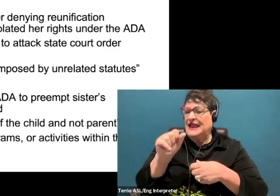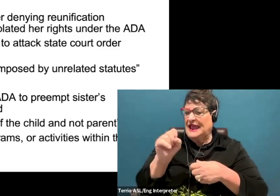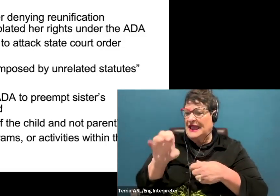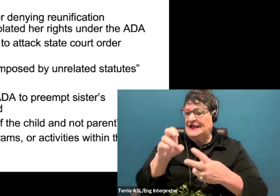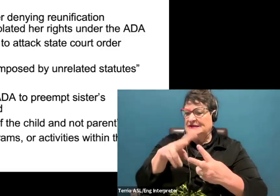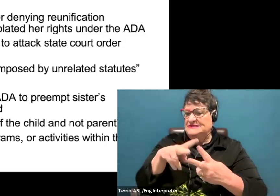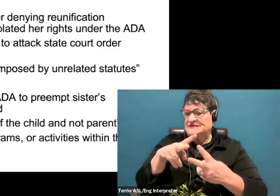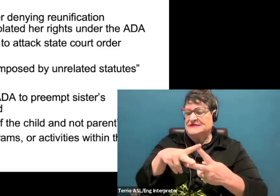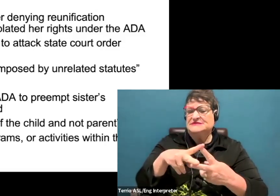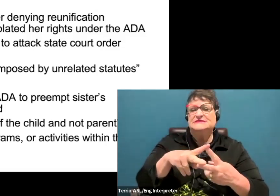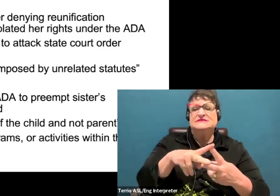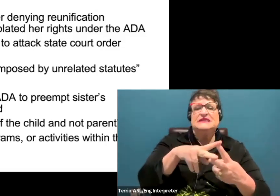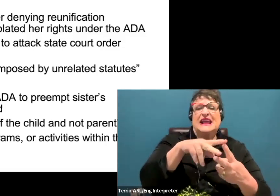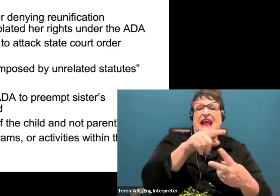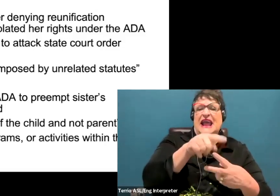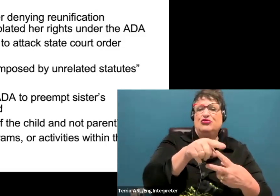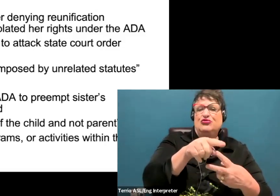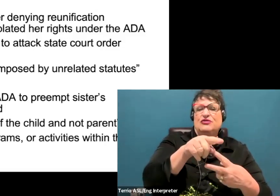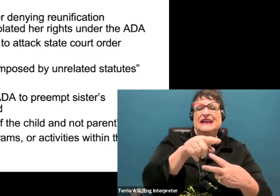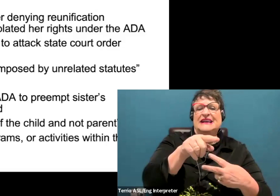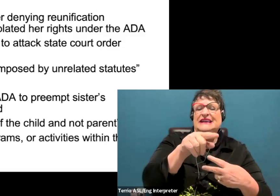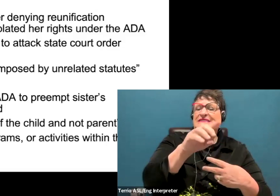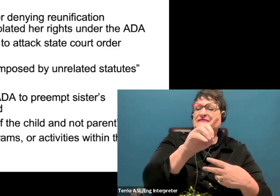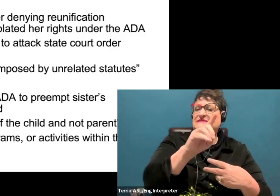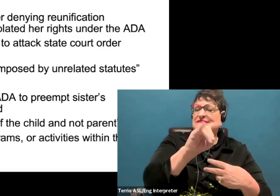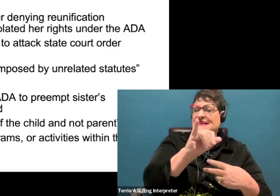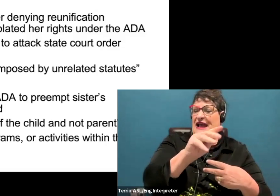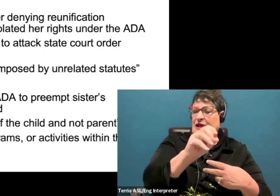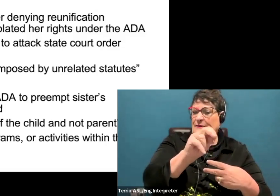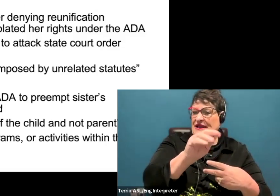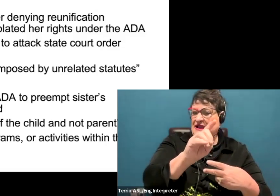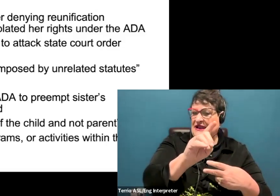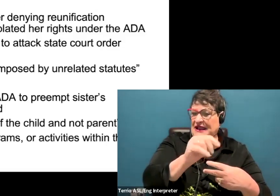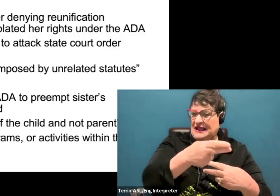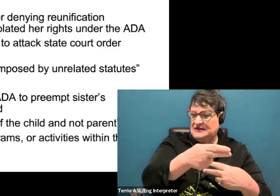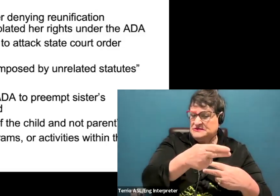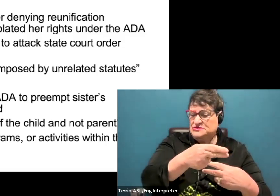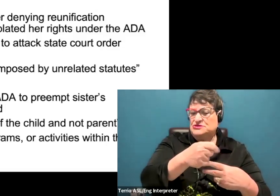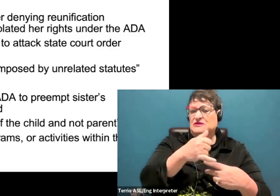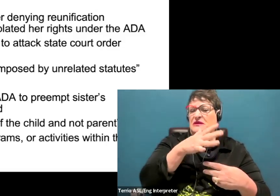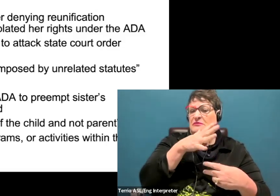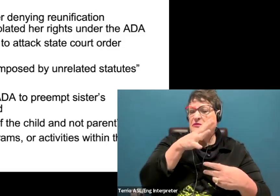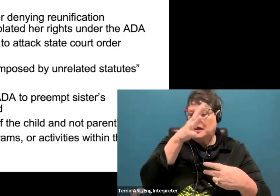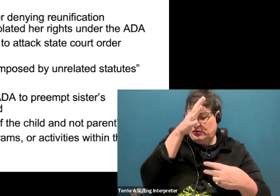Diamond H. In In re Diamond H, you had a mother who had a developmental disability and